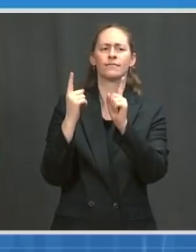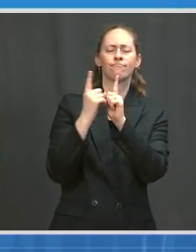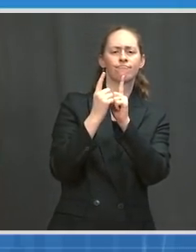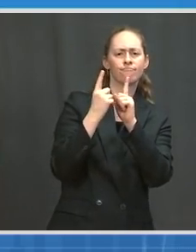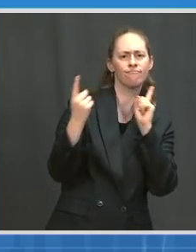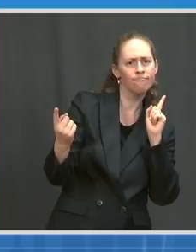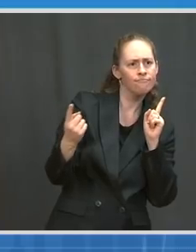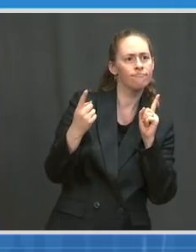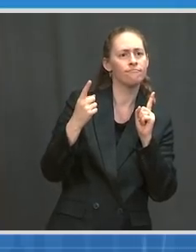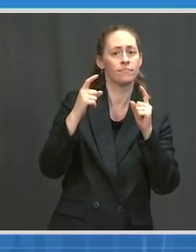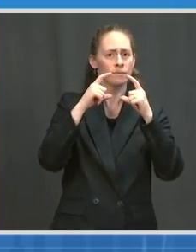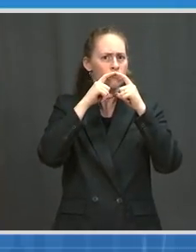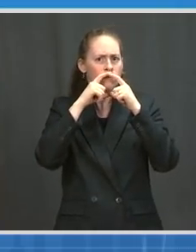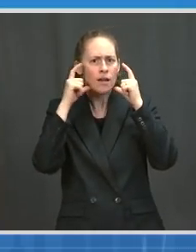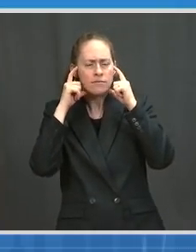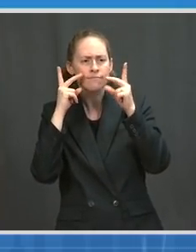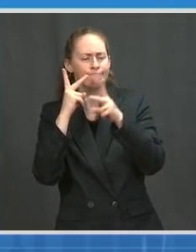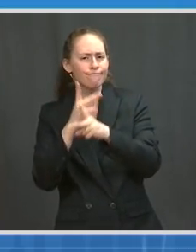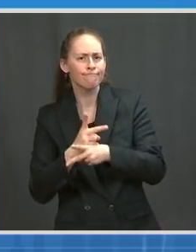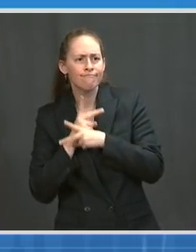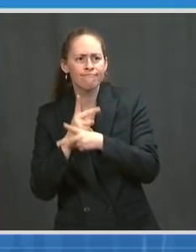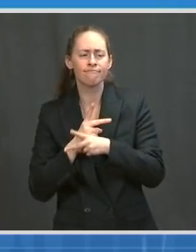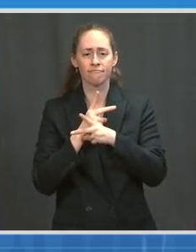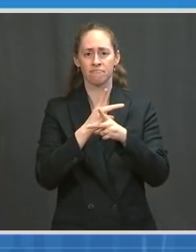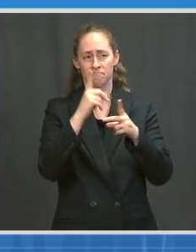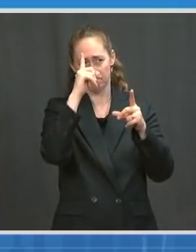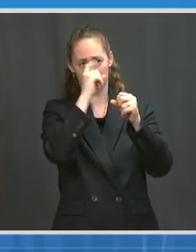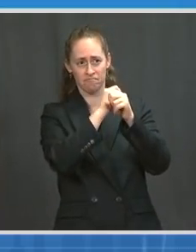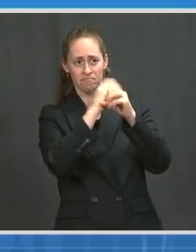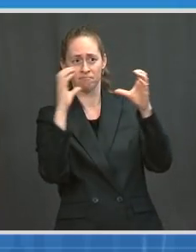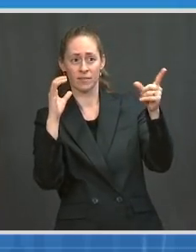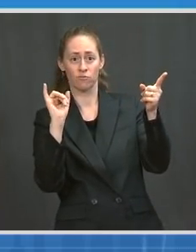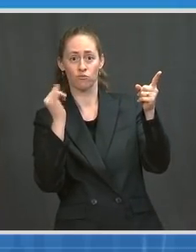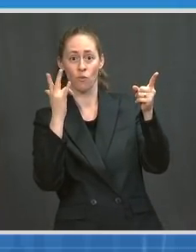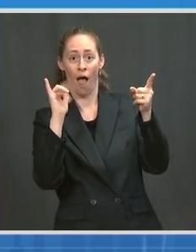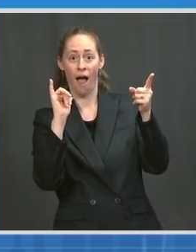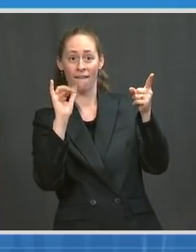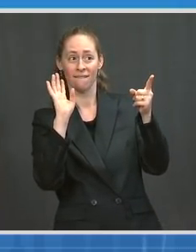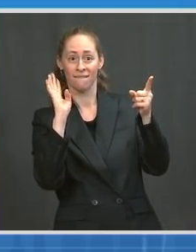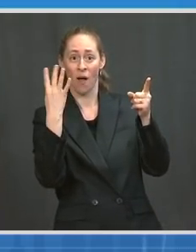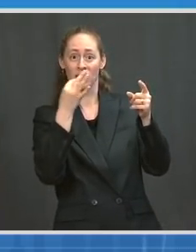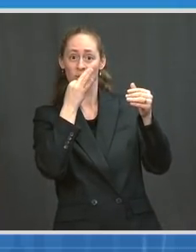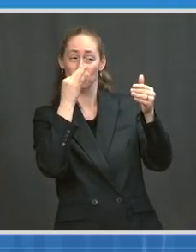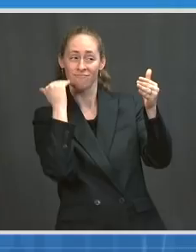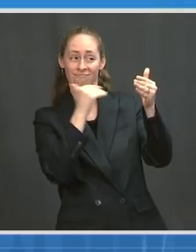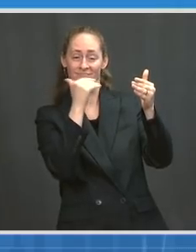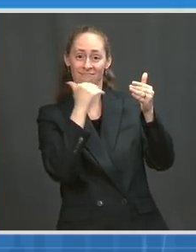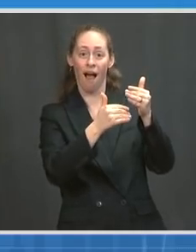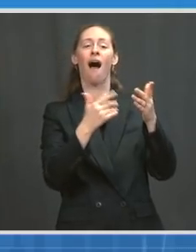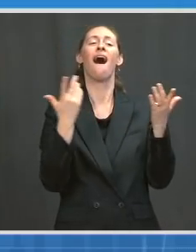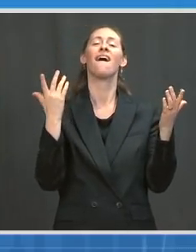and set us forward on a path toward a more normal lifestyle. I'll stop here and turn things over to Dr. Fauci.